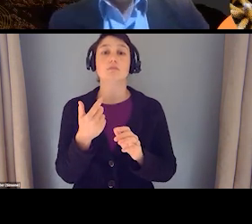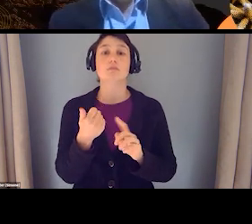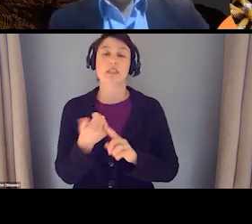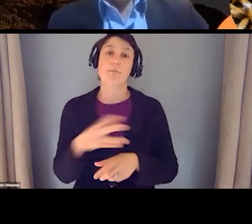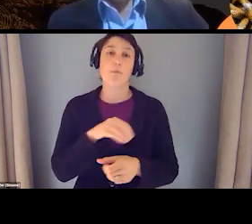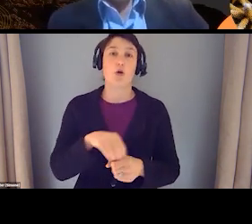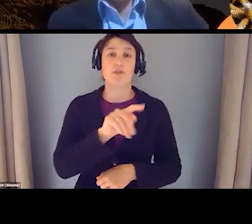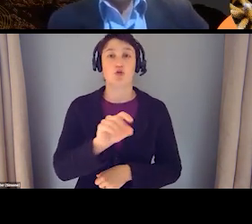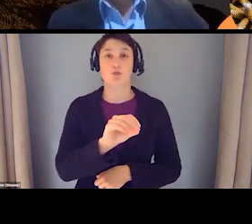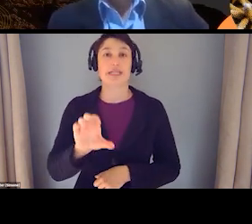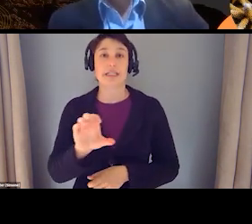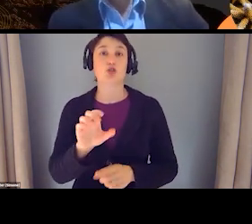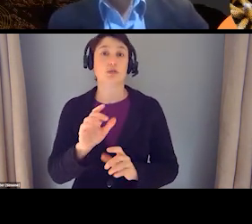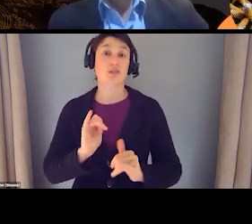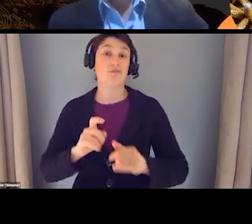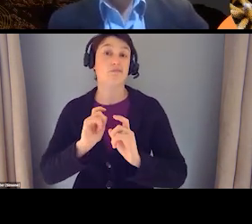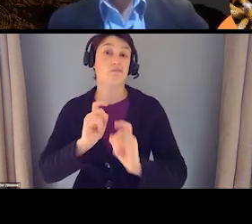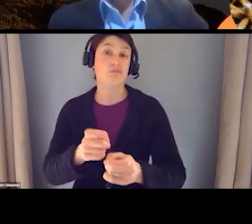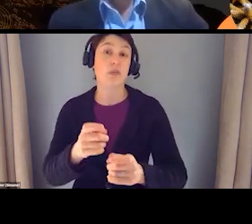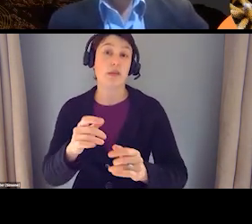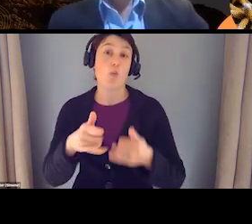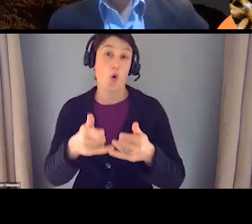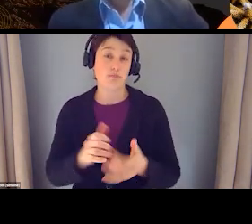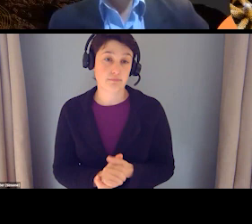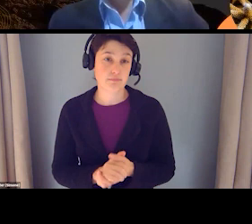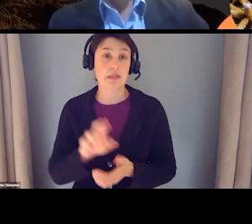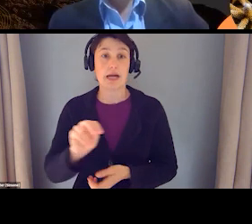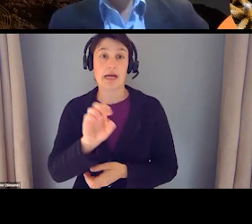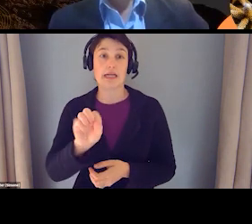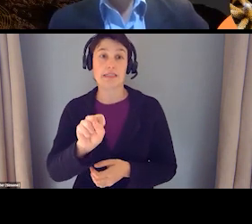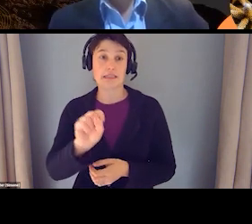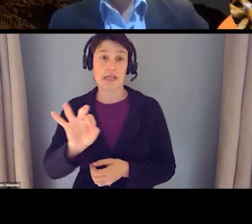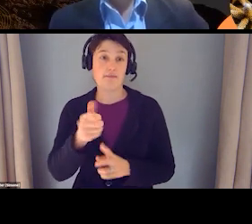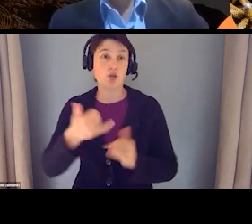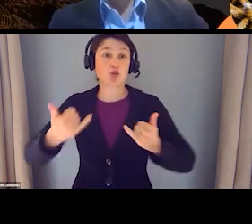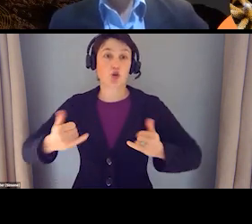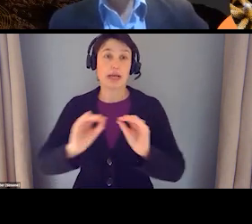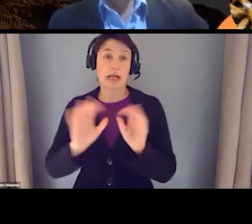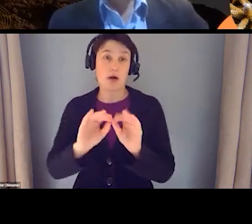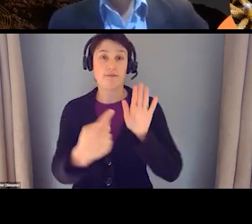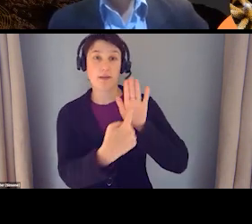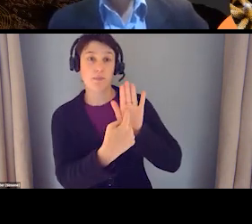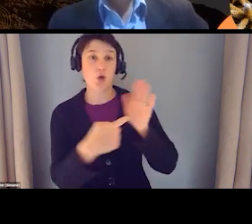NSF is currently clarifying the due and overdue dates. There's a working group working on that.